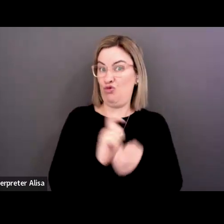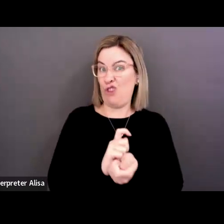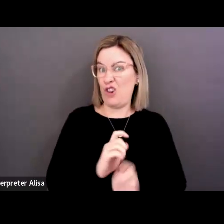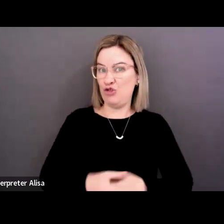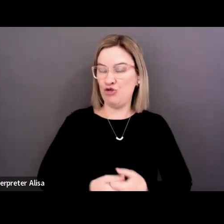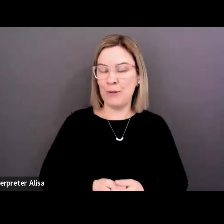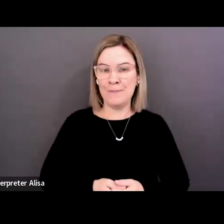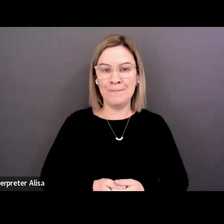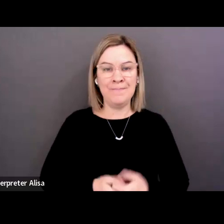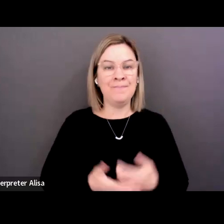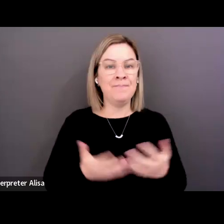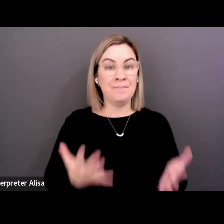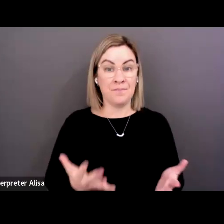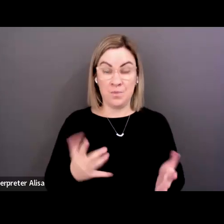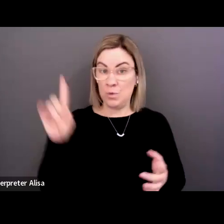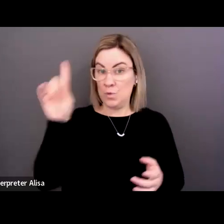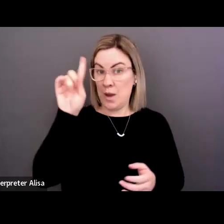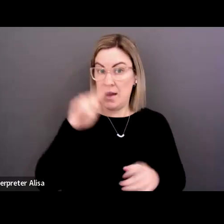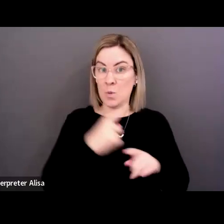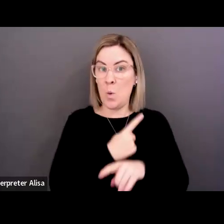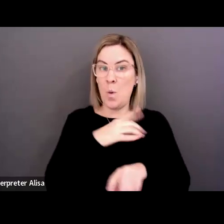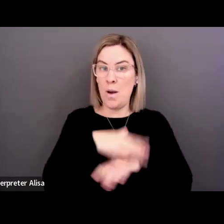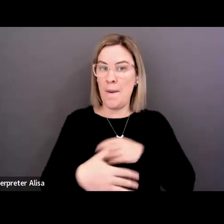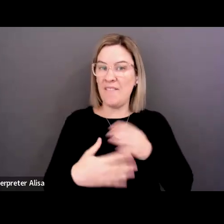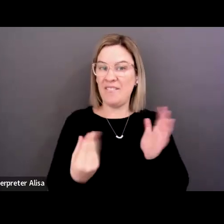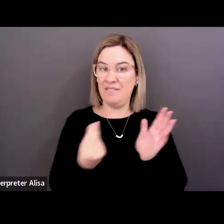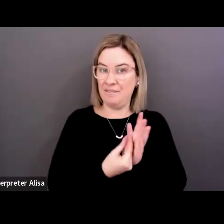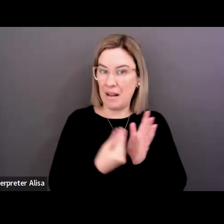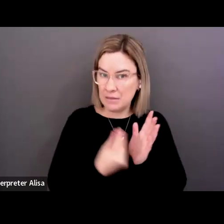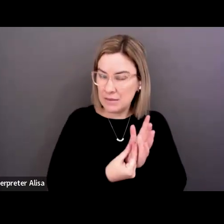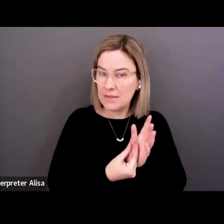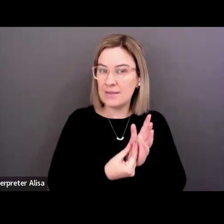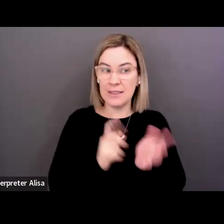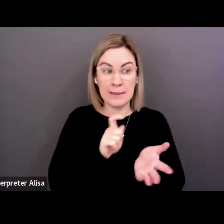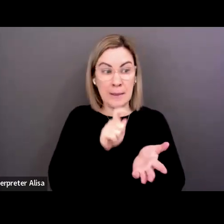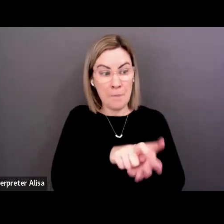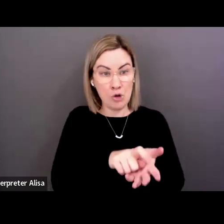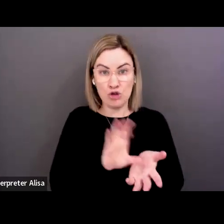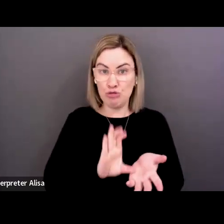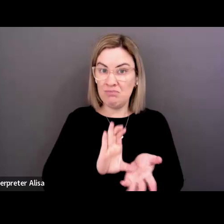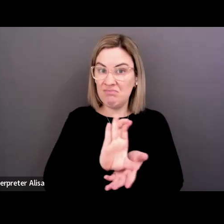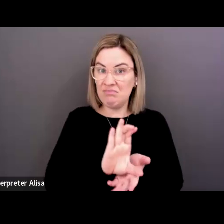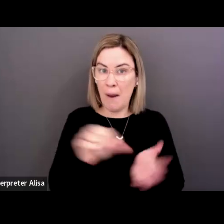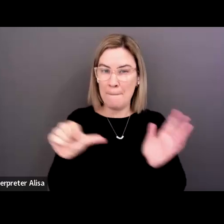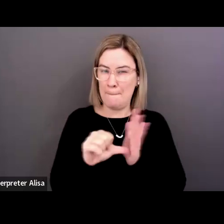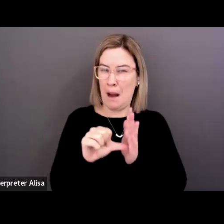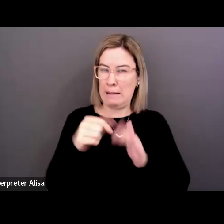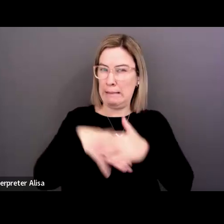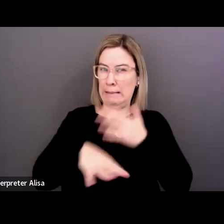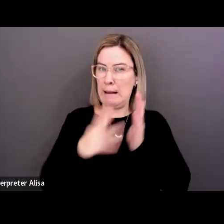provide resources and tools and links on how we can work together on making